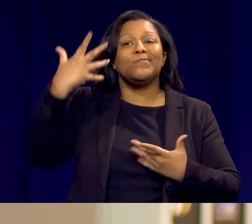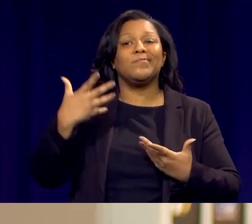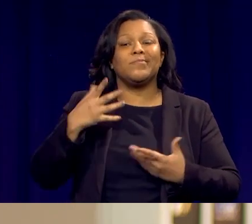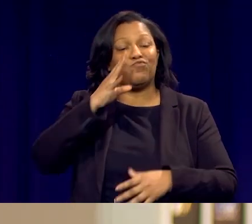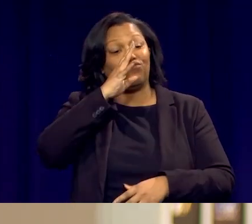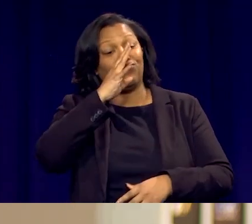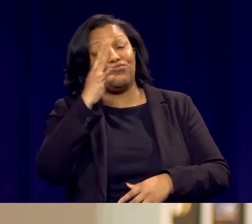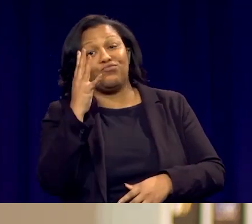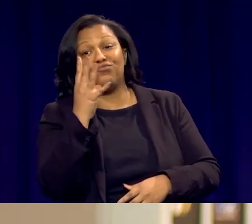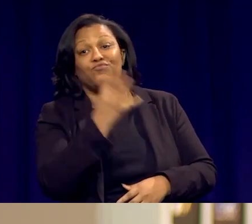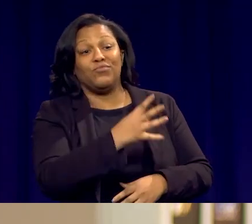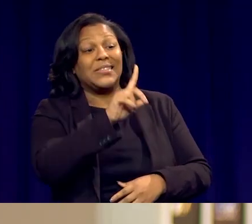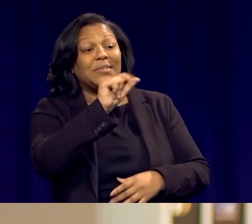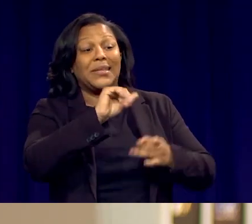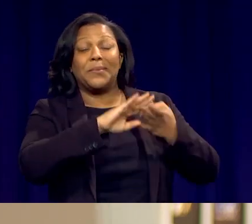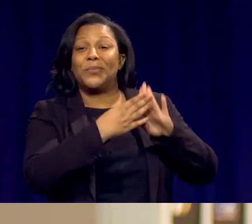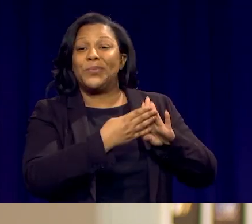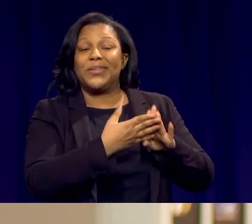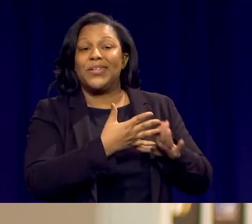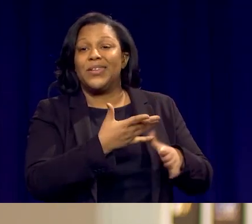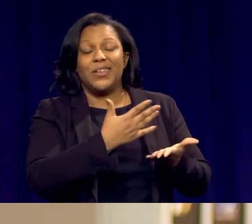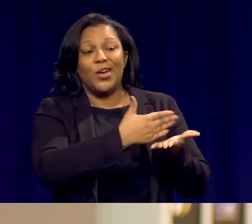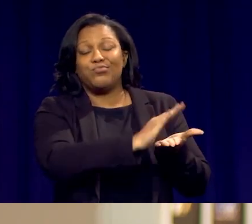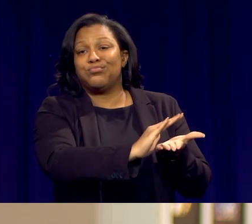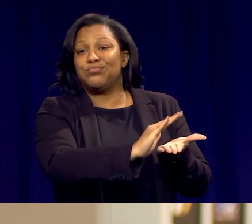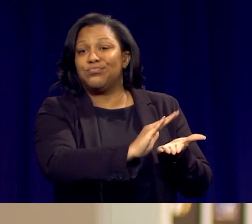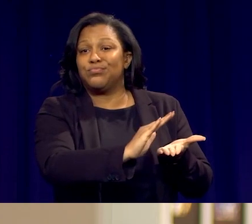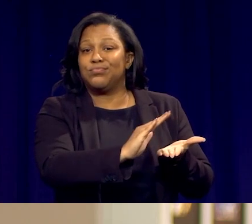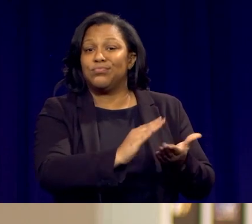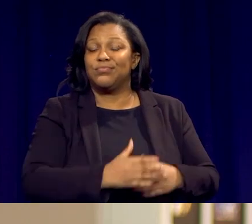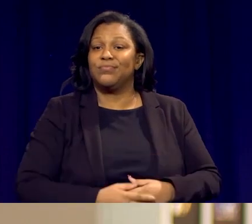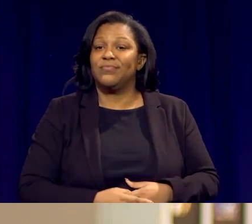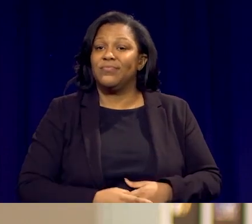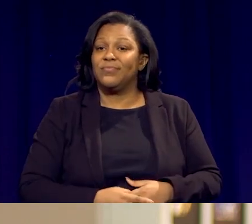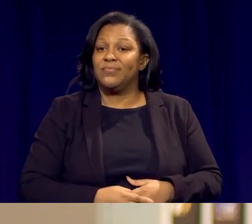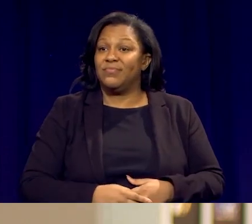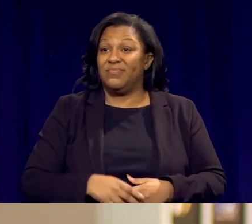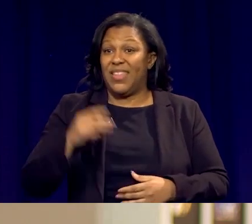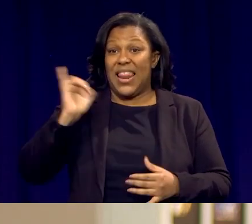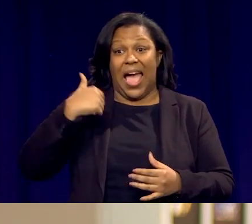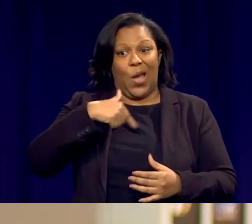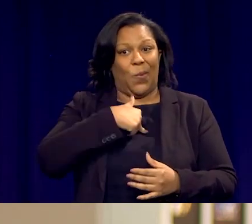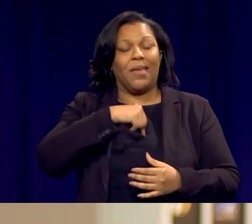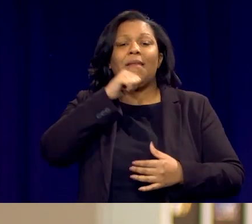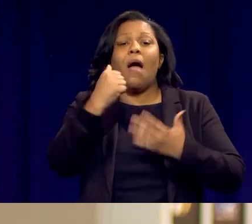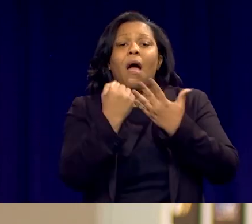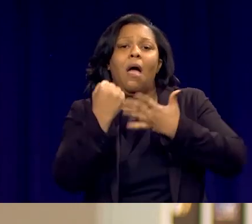has kind of ignored the disability community, that we are kind of put on the back burner